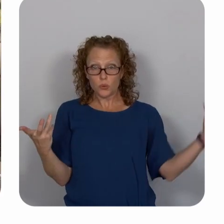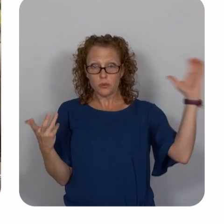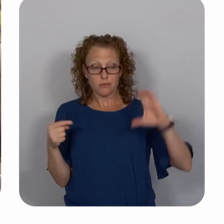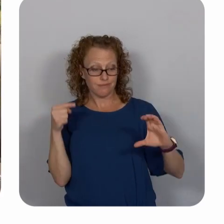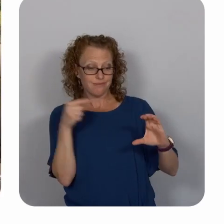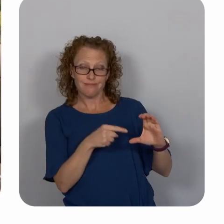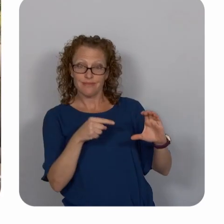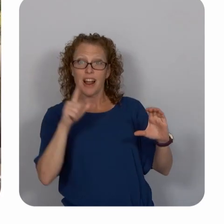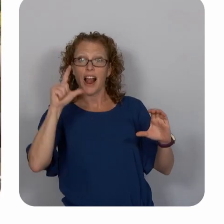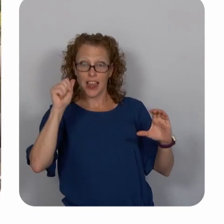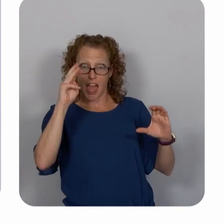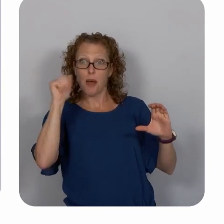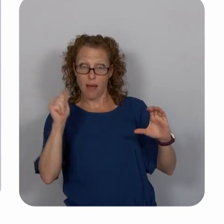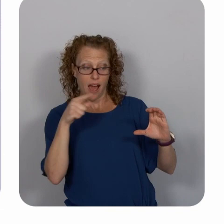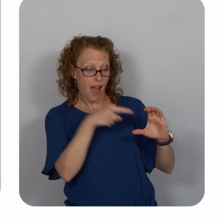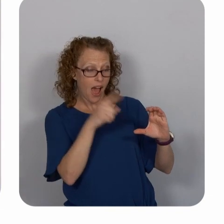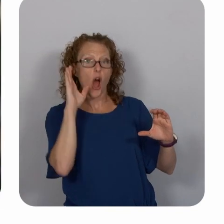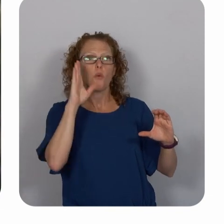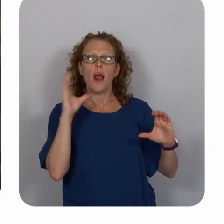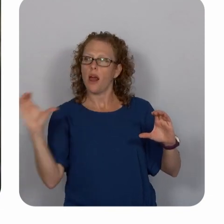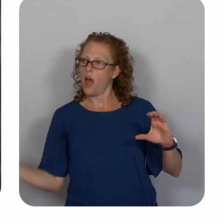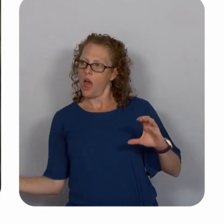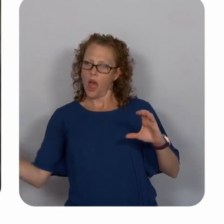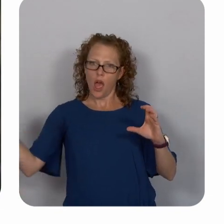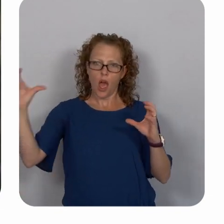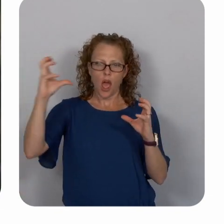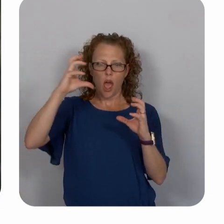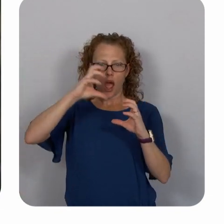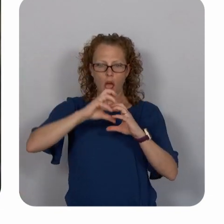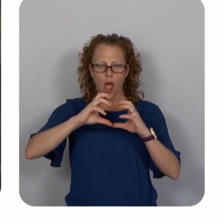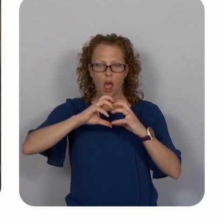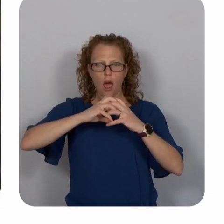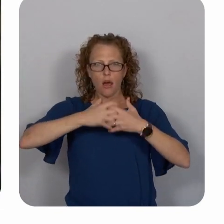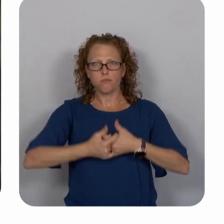providing an engaging and conversational chatting experience with our users.